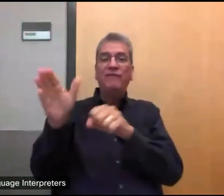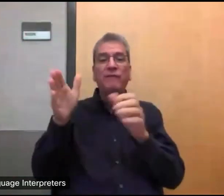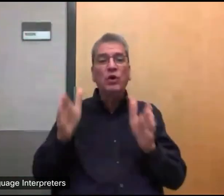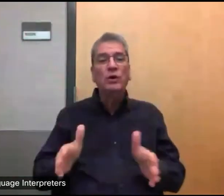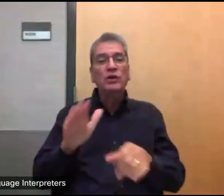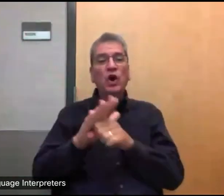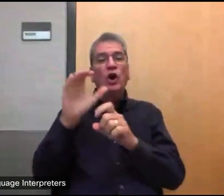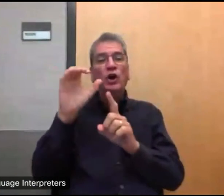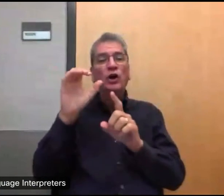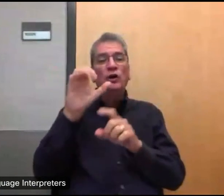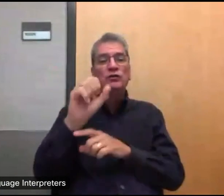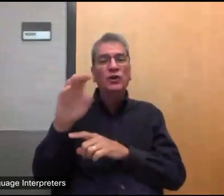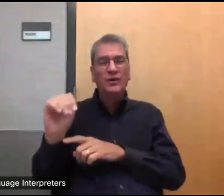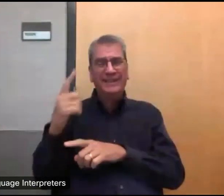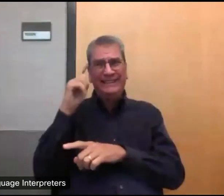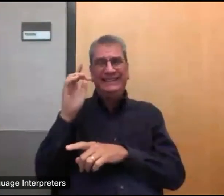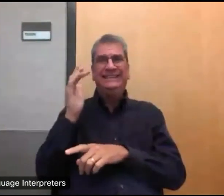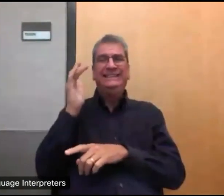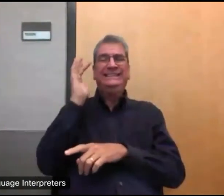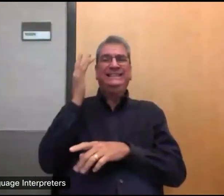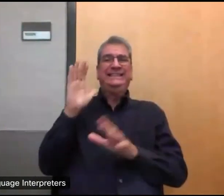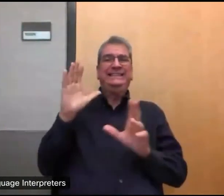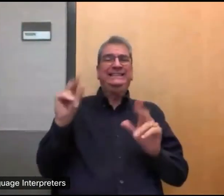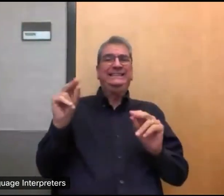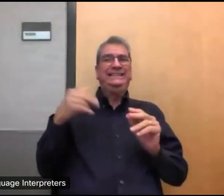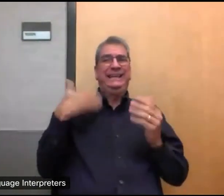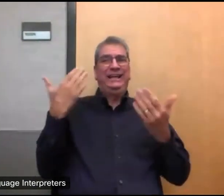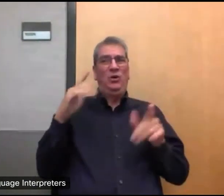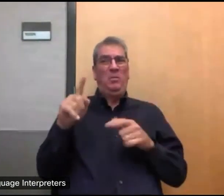We're like, oh, and I know I personally was like, oh, I don't know about that. You know,